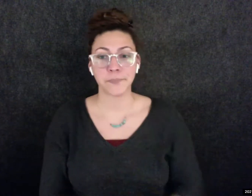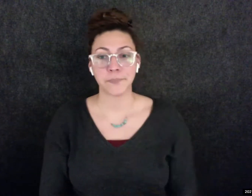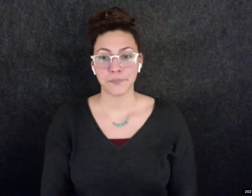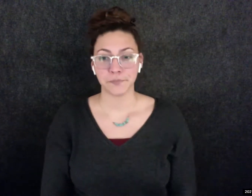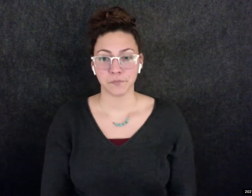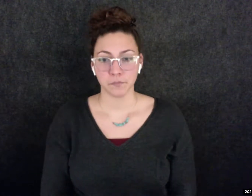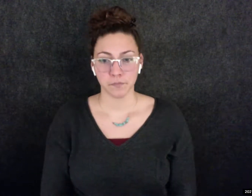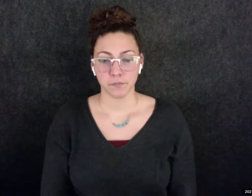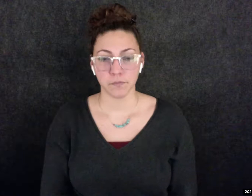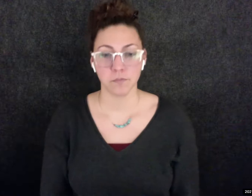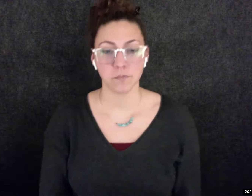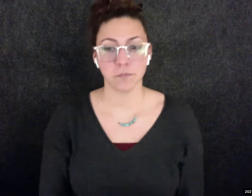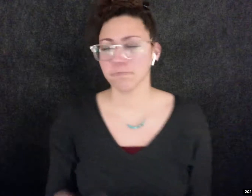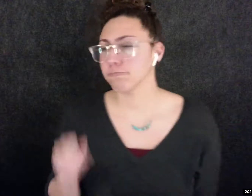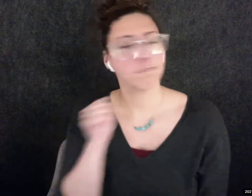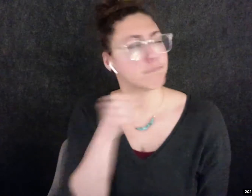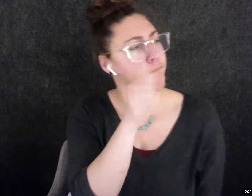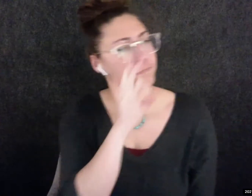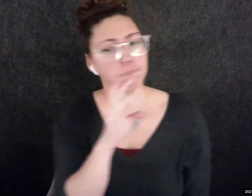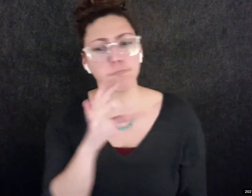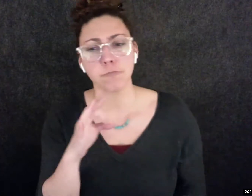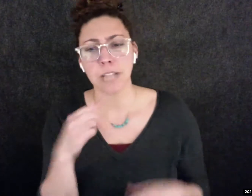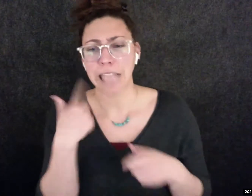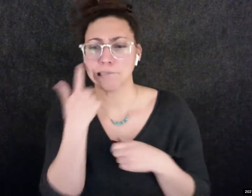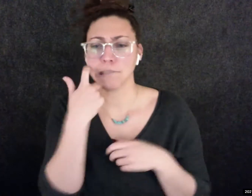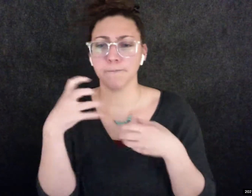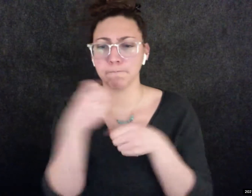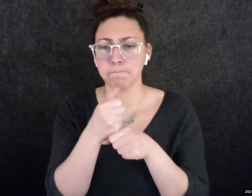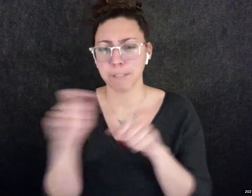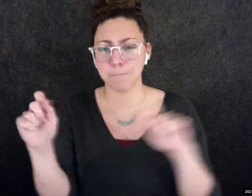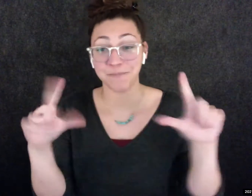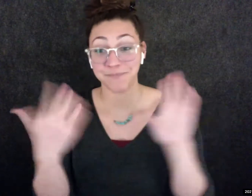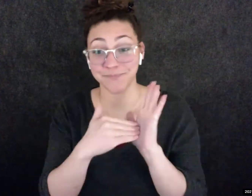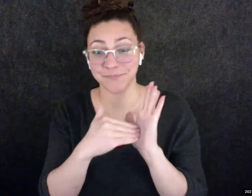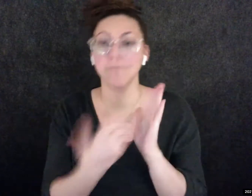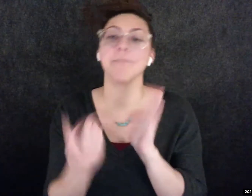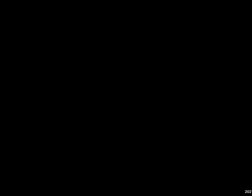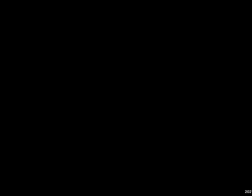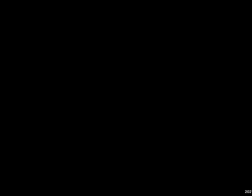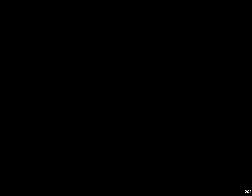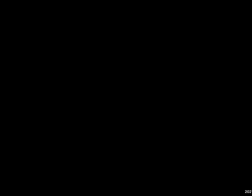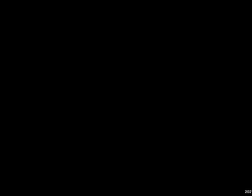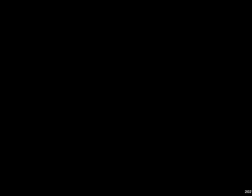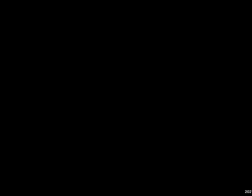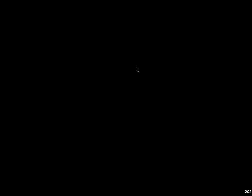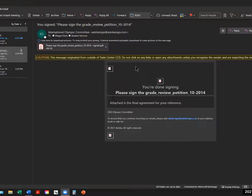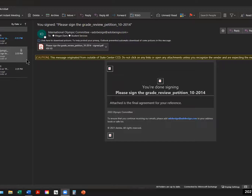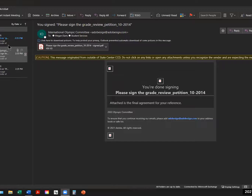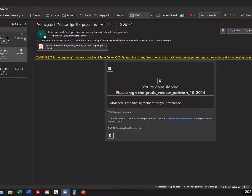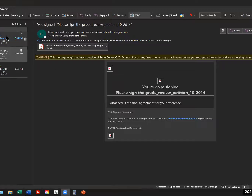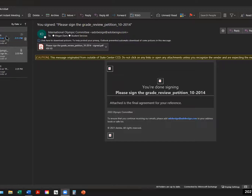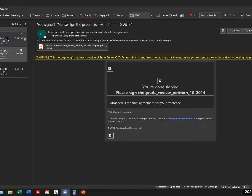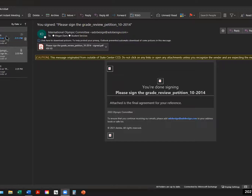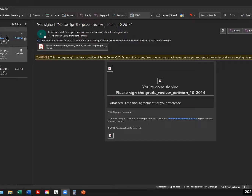Megan Elam: Yeah, let me, I just got it here. So let me re-demo that portion here. So, as